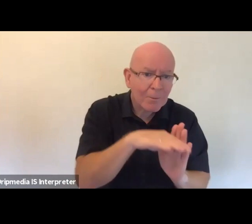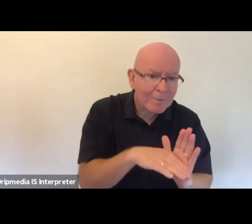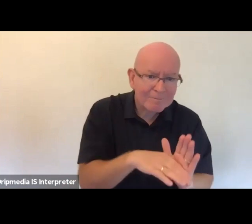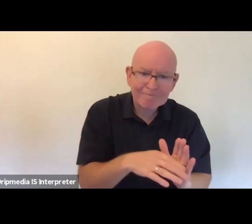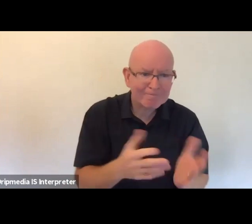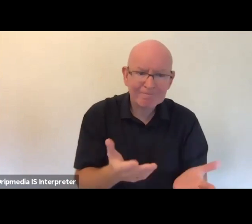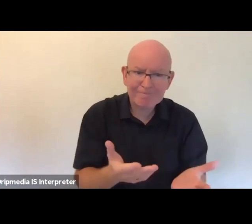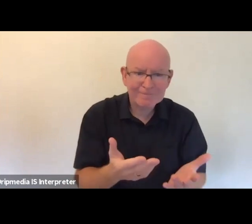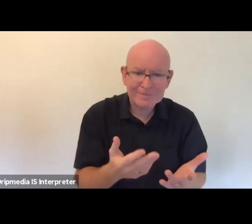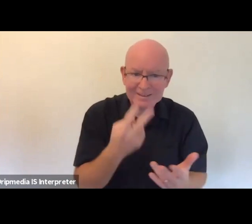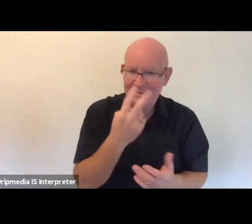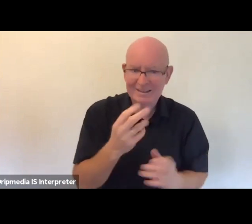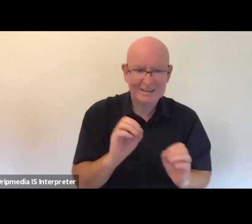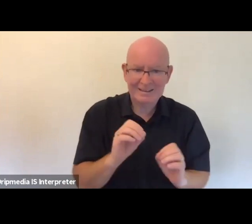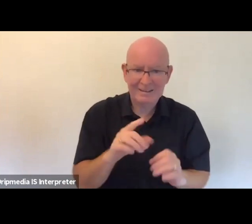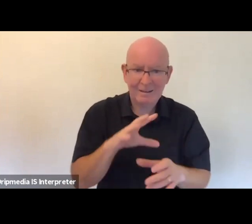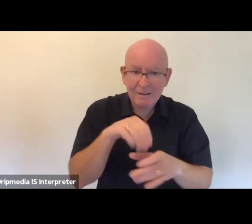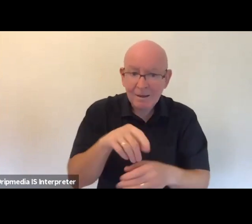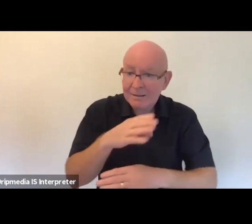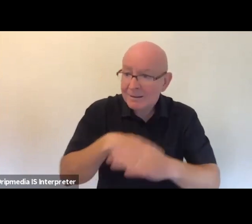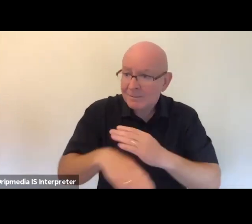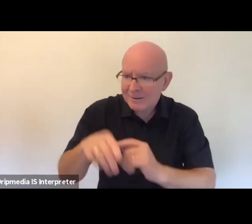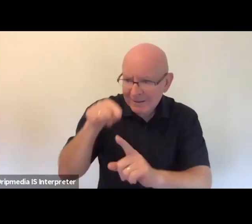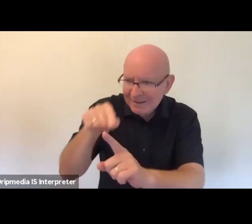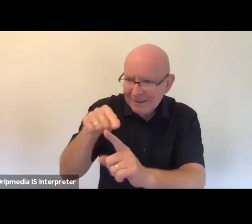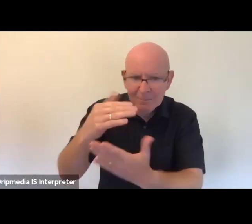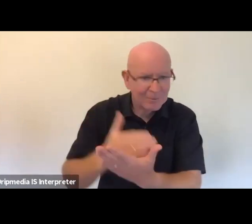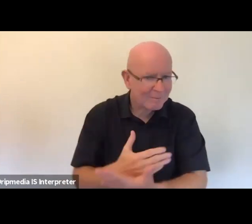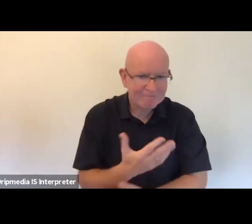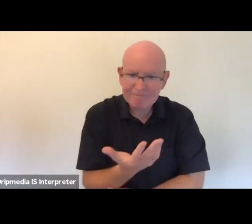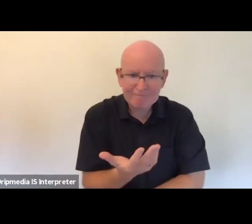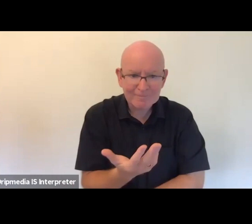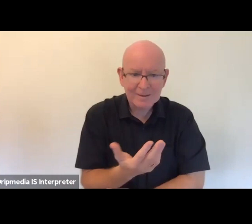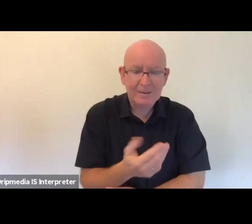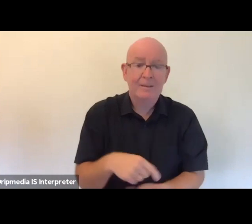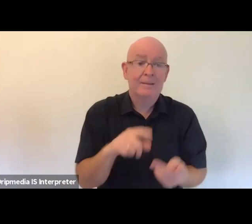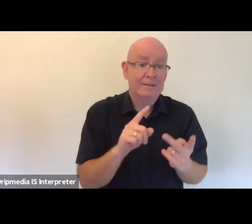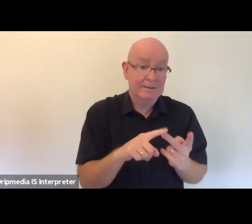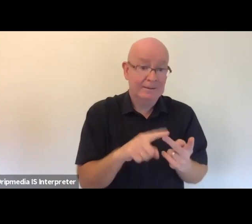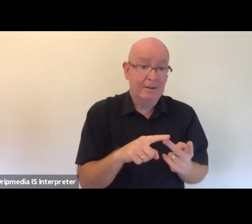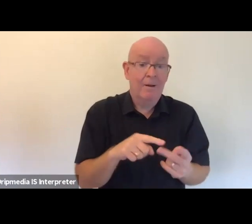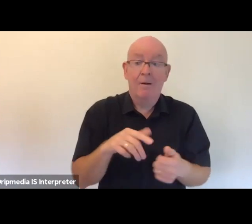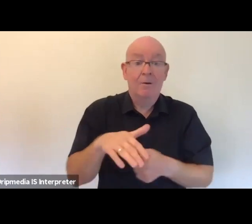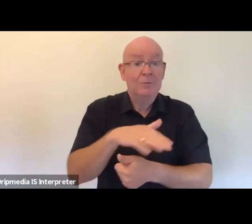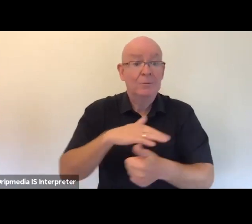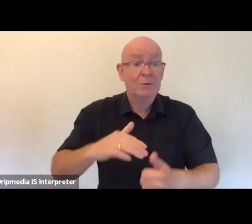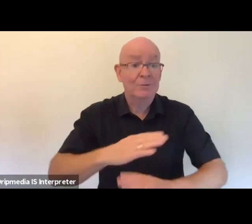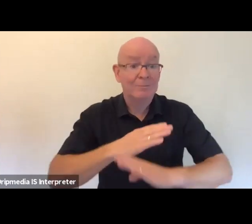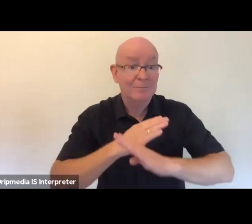What we found was that it’s not responsive